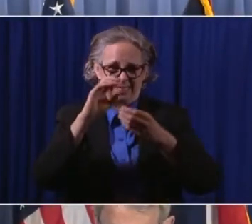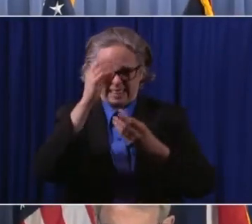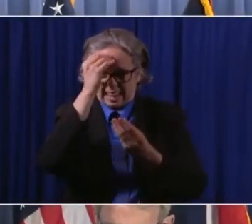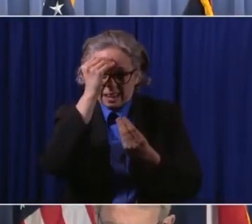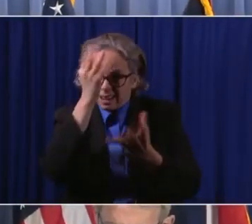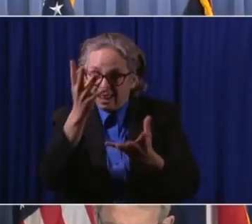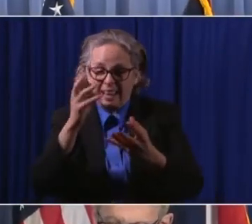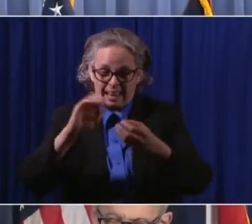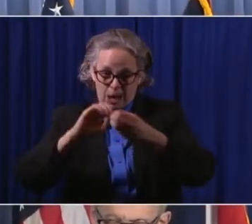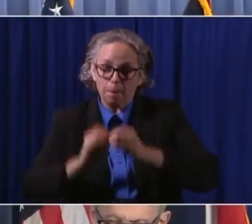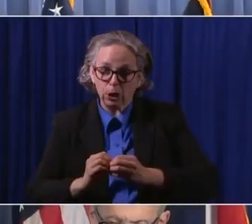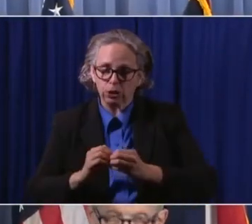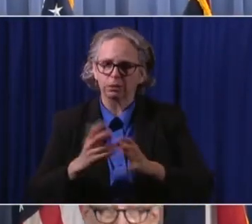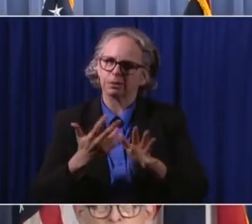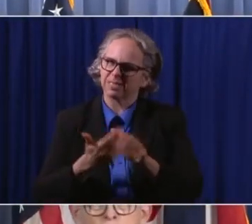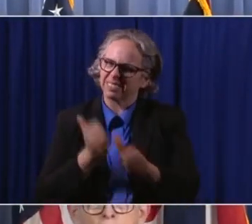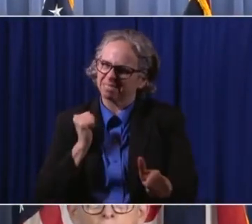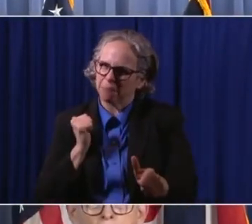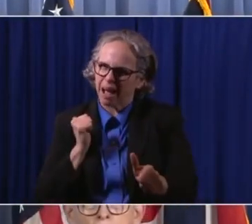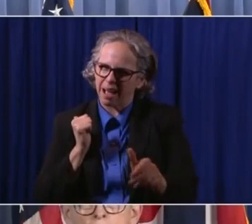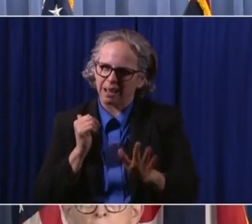LET ME POINT OUT THAT THESE